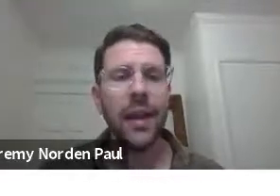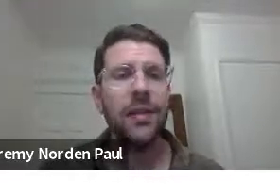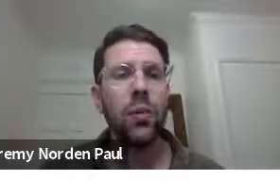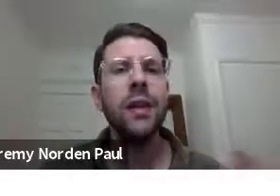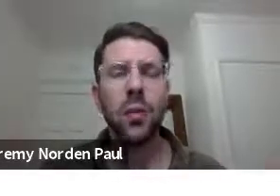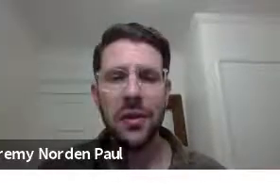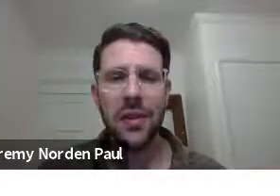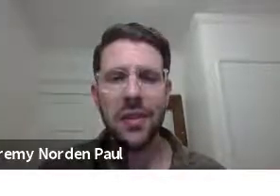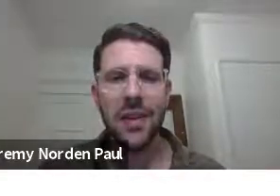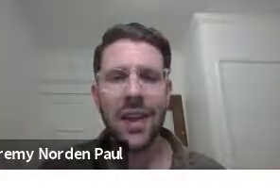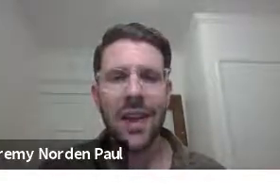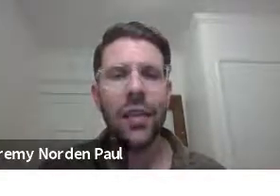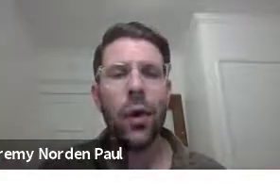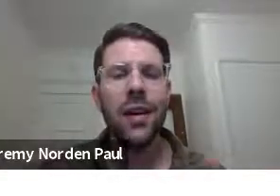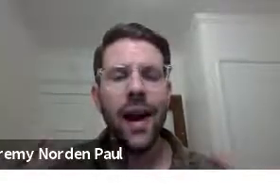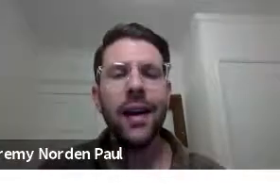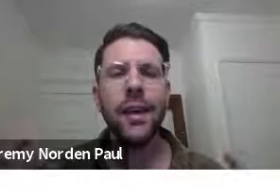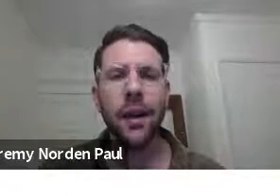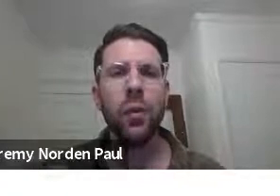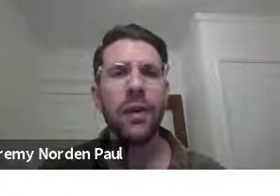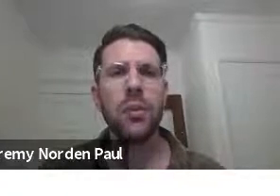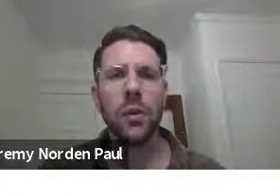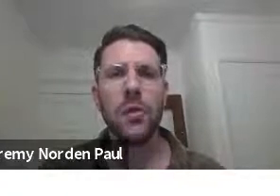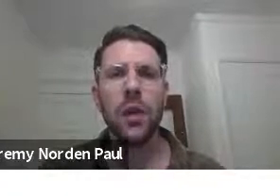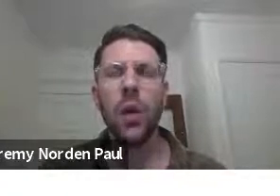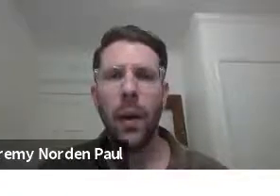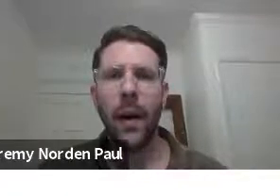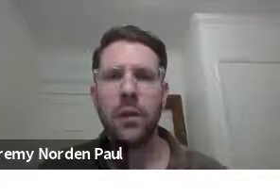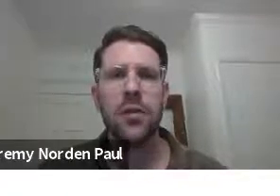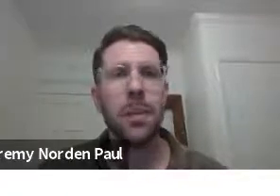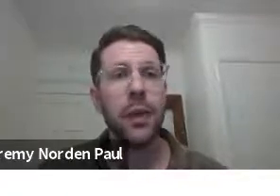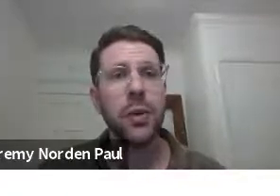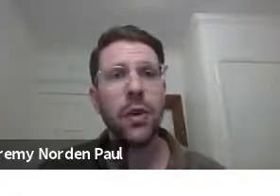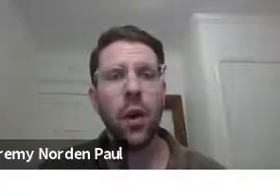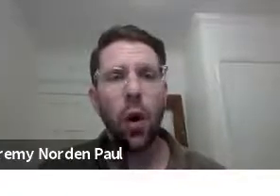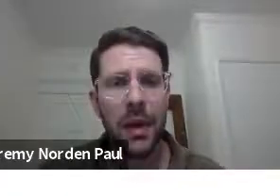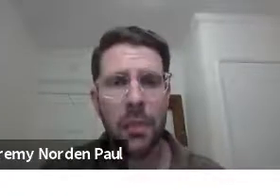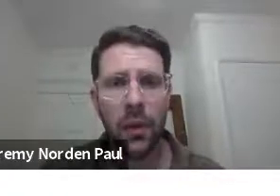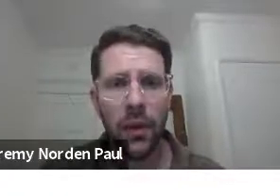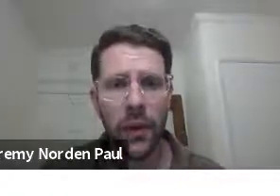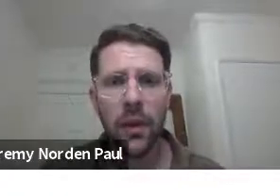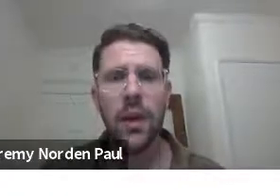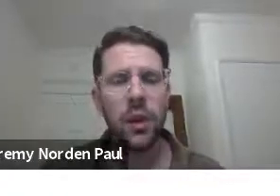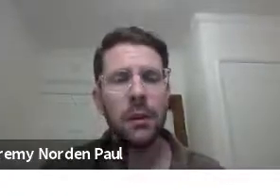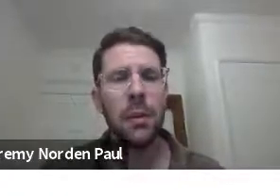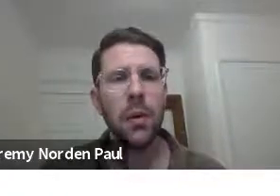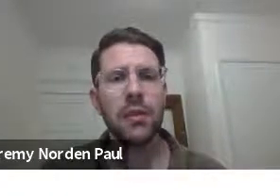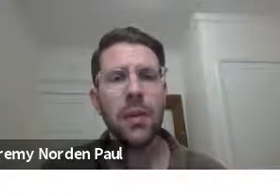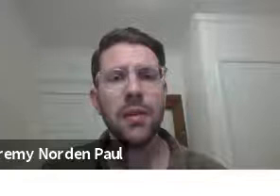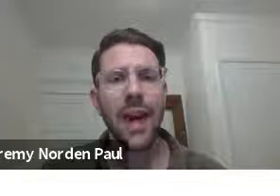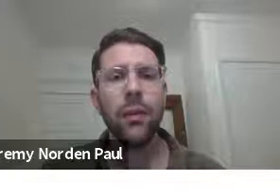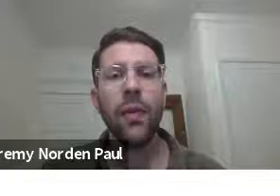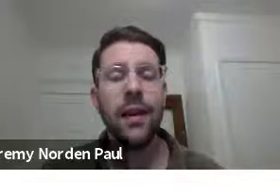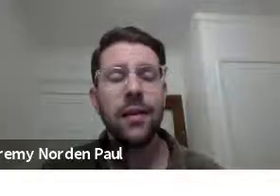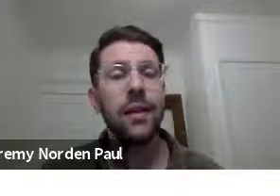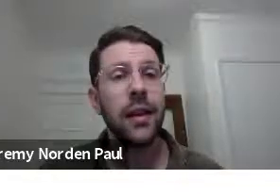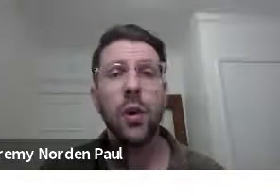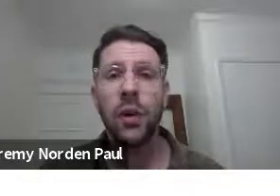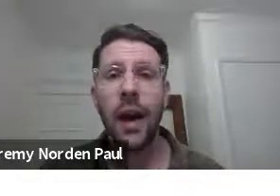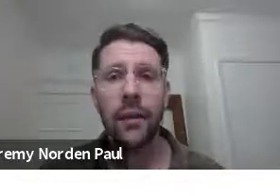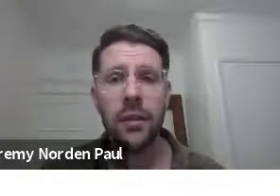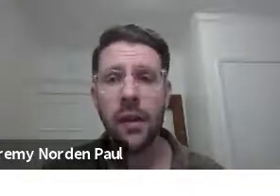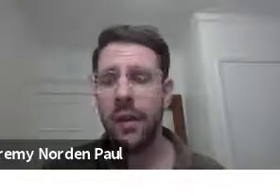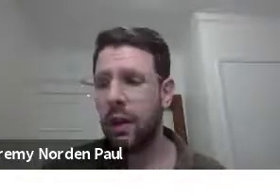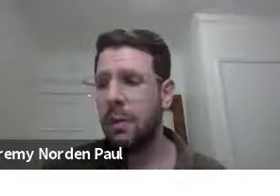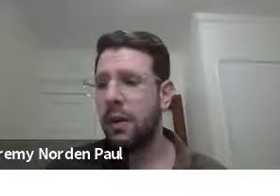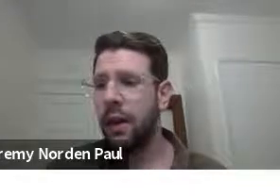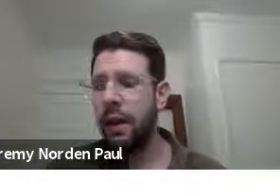Jeremy Norden Paul: And that is resources and that there are not enough resources to go around to make sure that all people, including people with disabilities have what they need to live good lives in the Community.